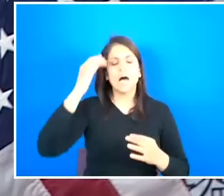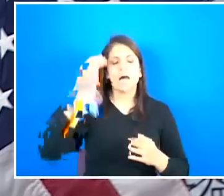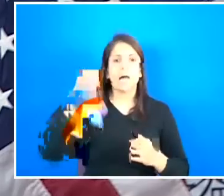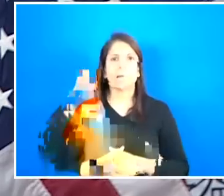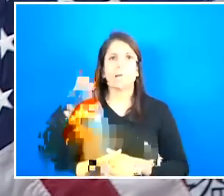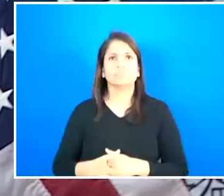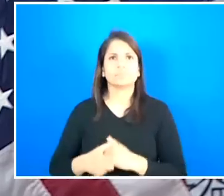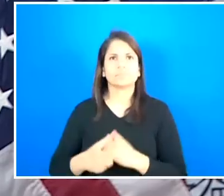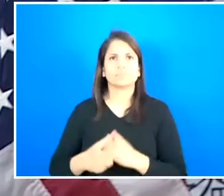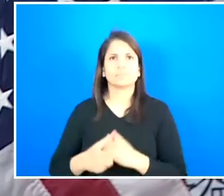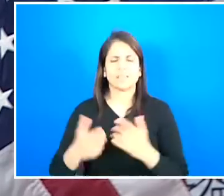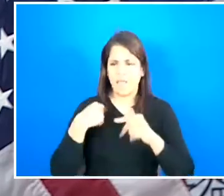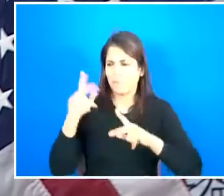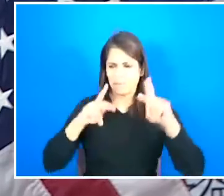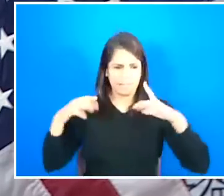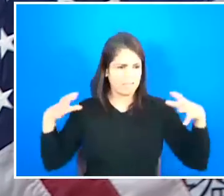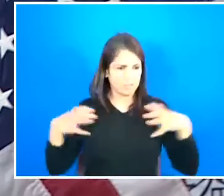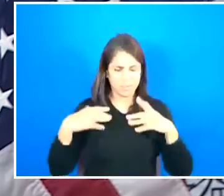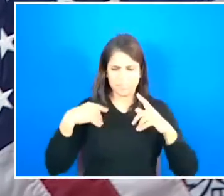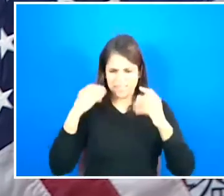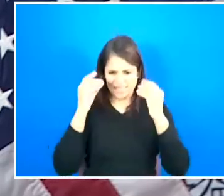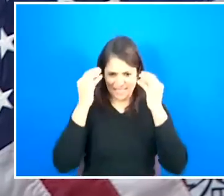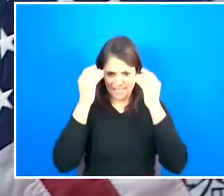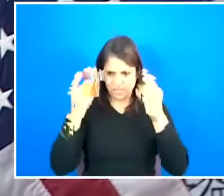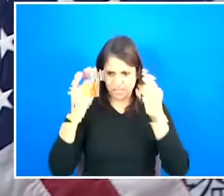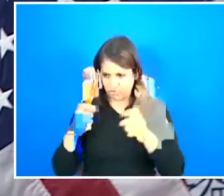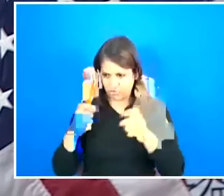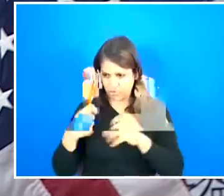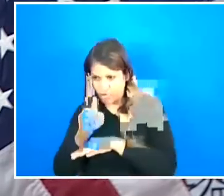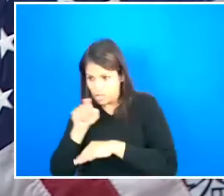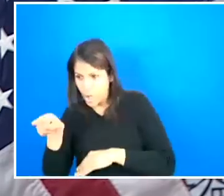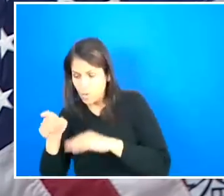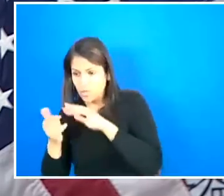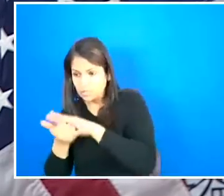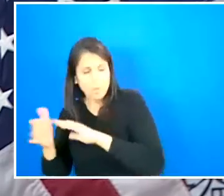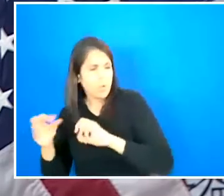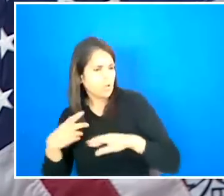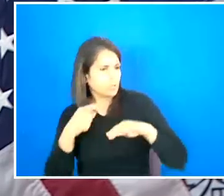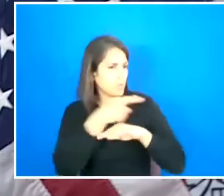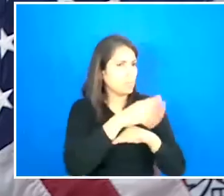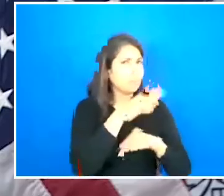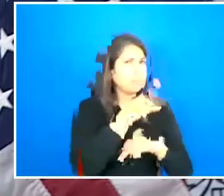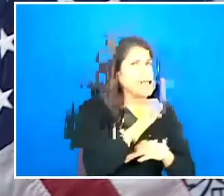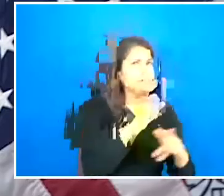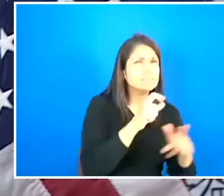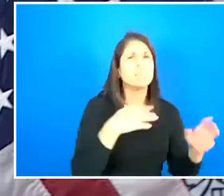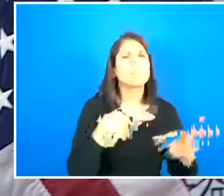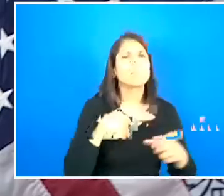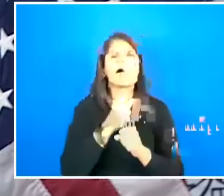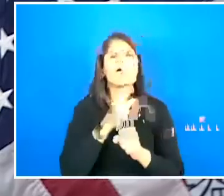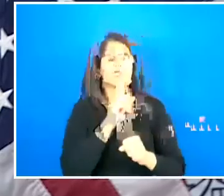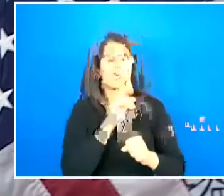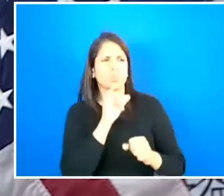THAT WHEN THEY IWE TGHHE OPTIONS, IT'S THE ONE THAT MAKES SENSE FOR THEM IN THEIR LIVES.